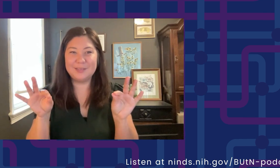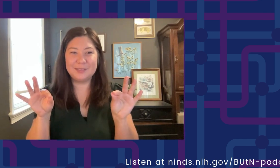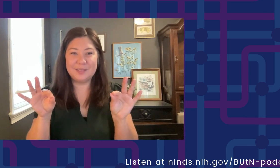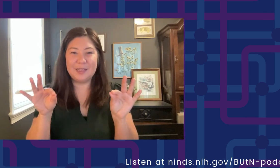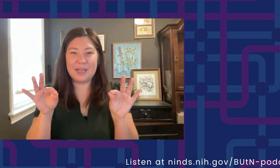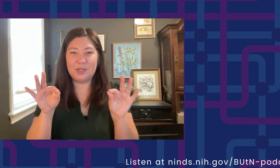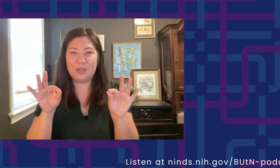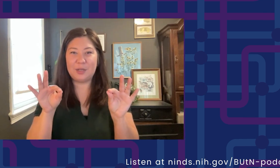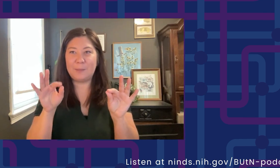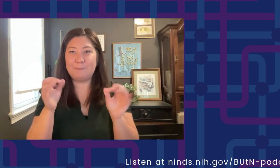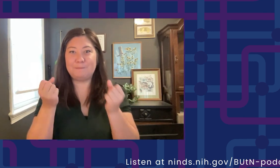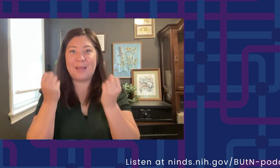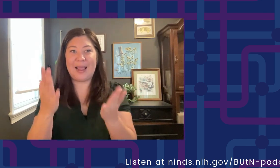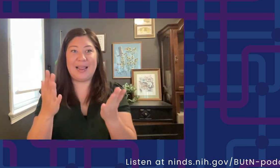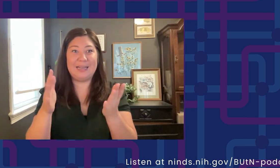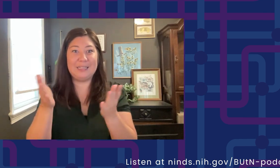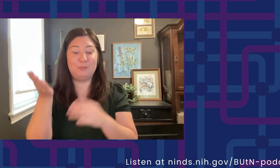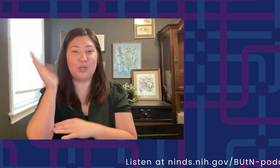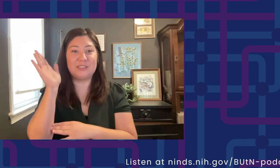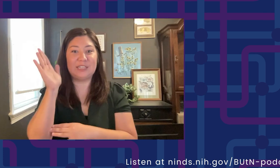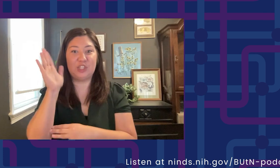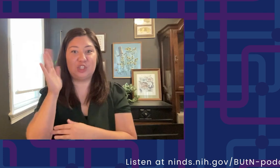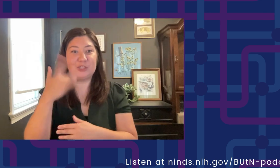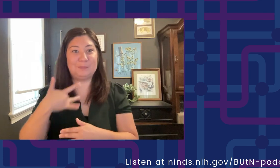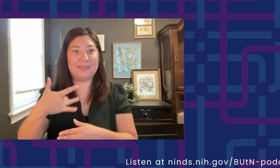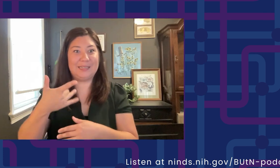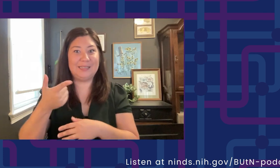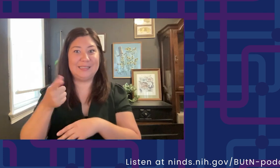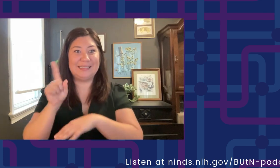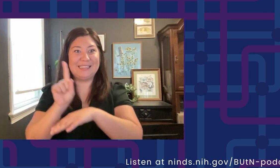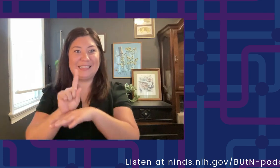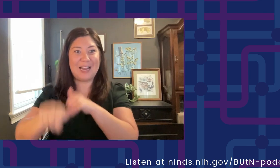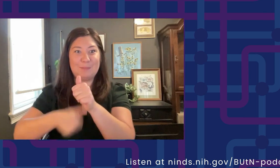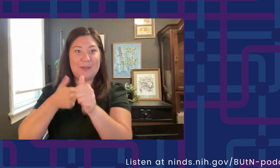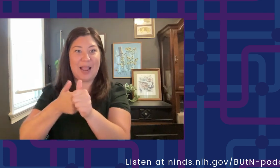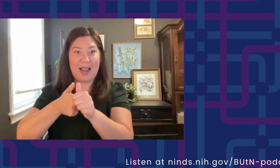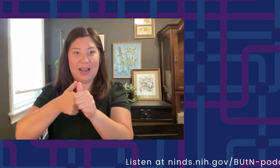Many presenters typically will just stand behind a podium and